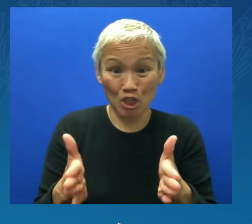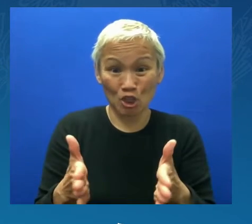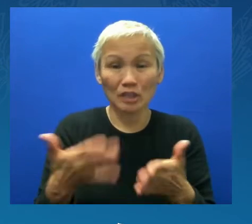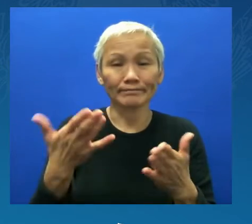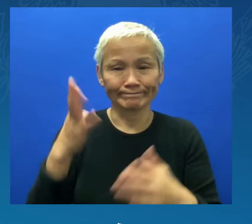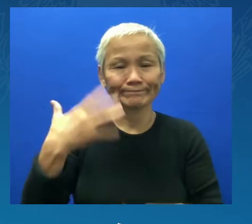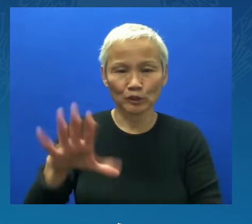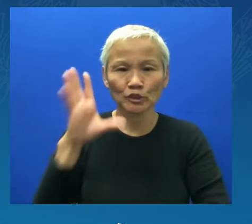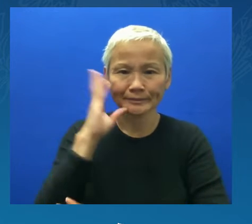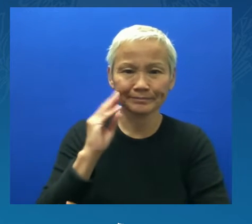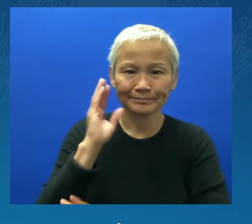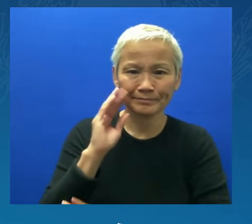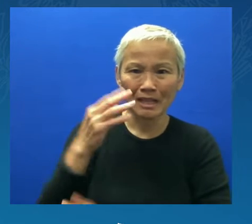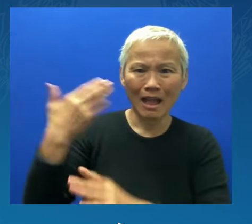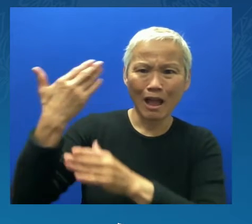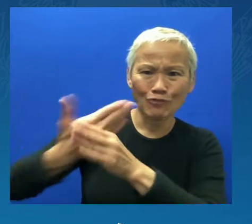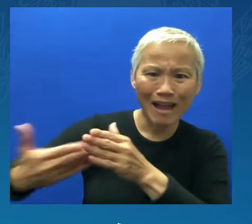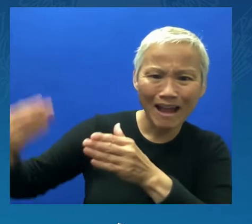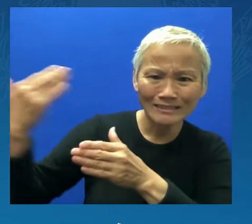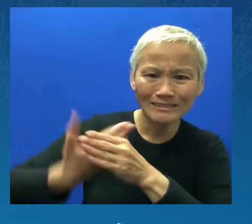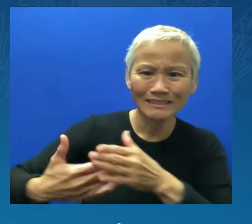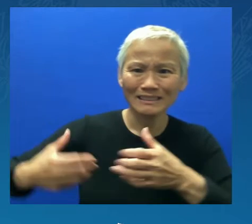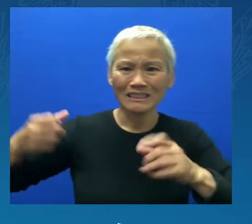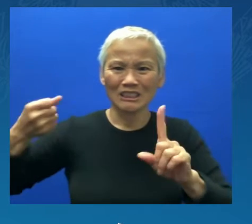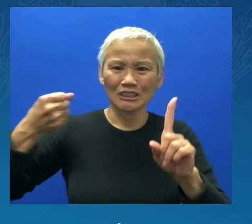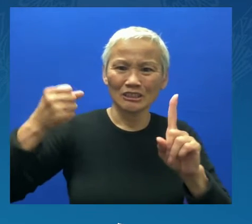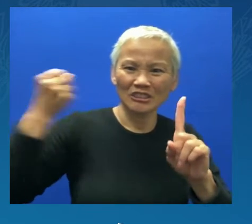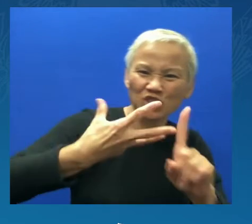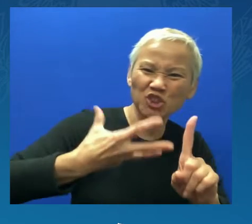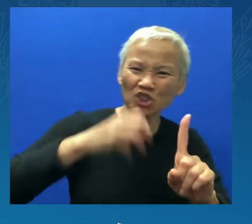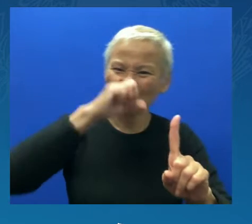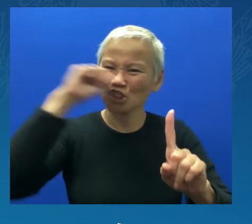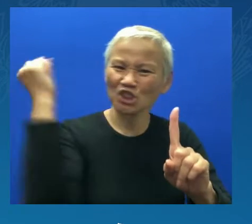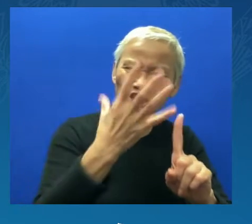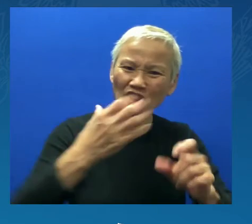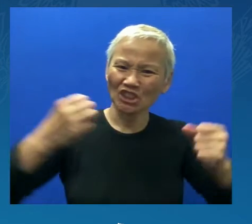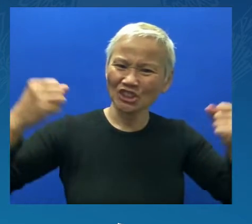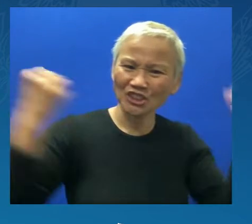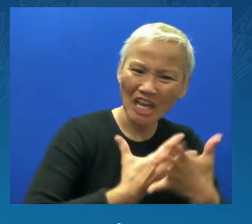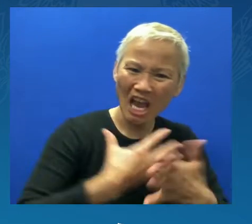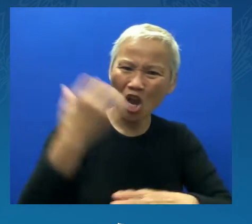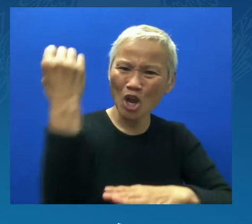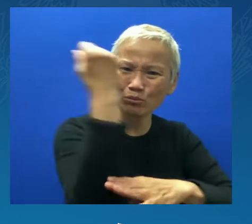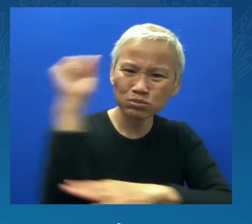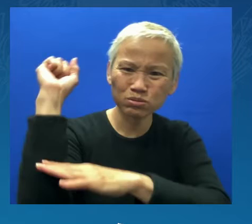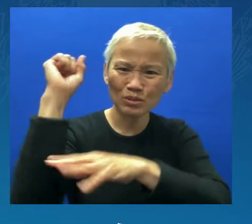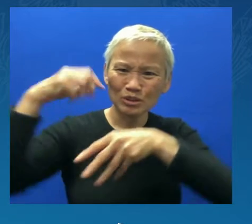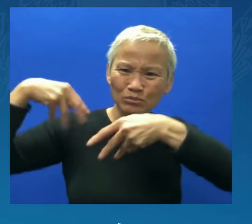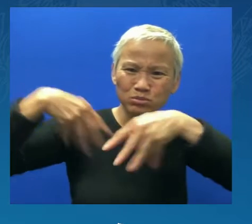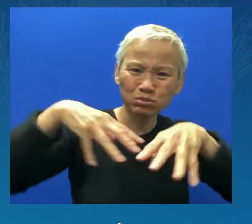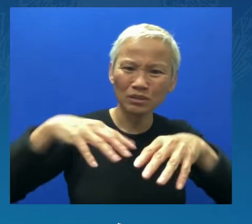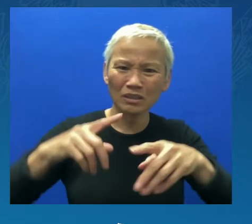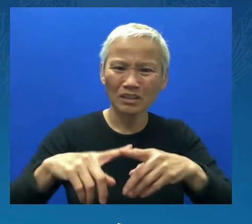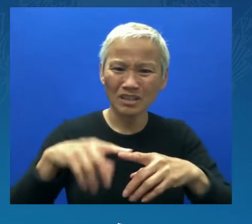And we certainly have experienced that here in New Mexico for those of us who provide comprehensive reproductive care.